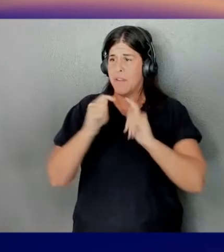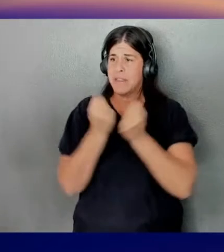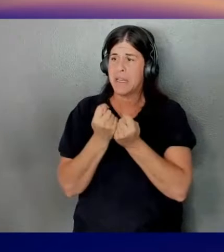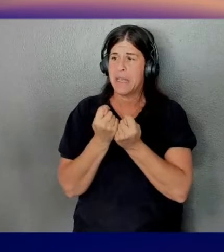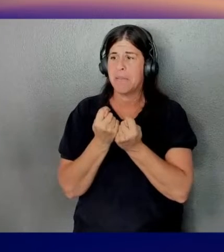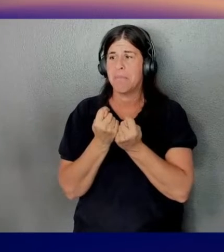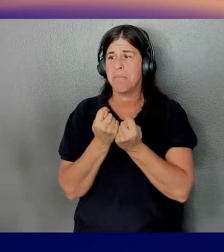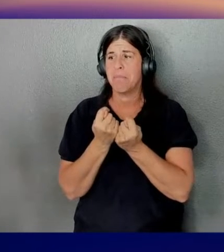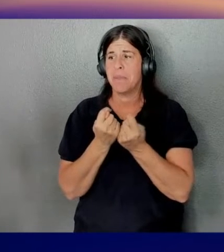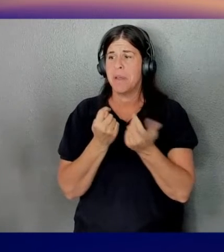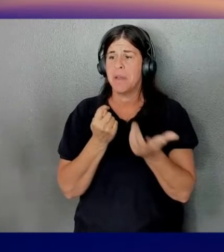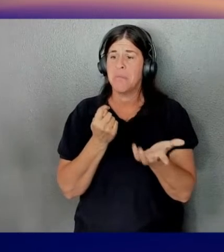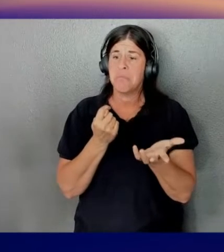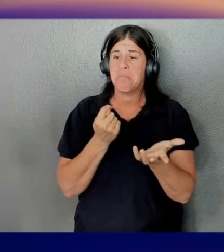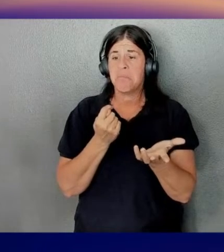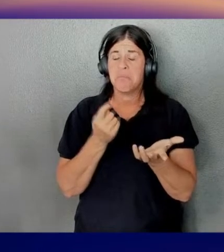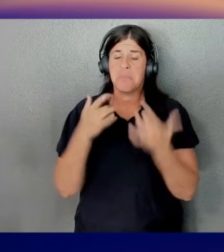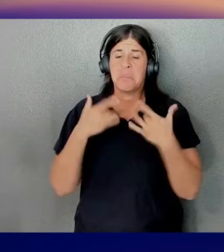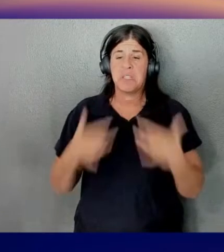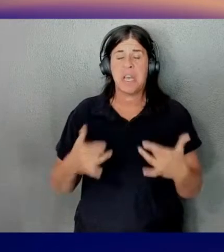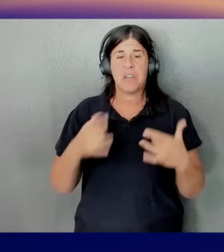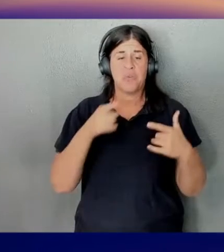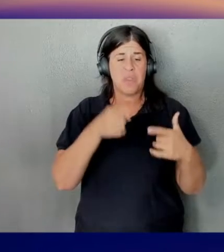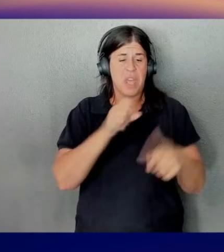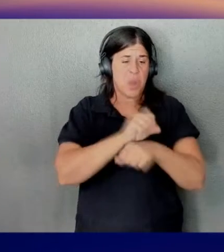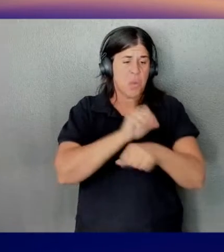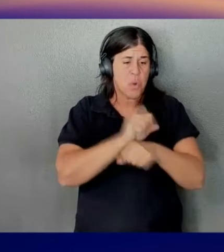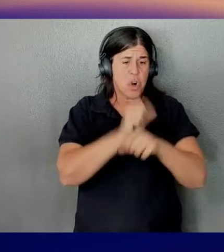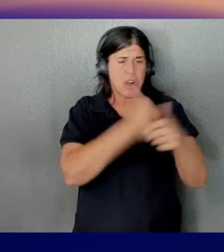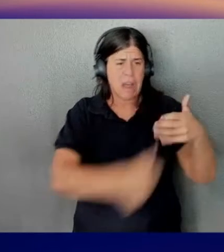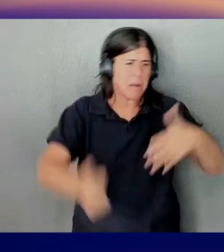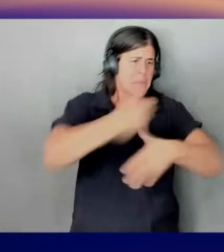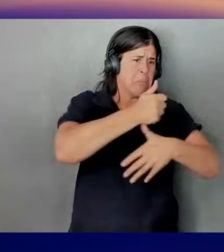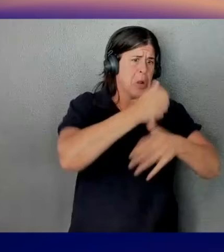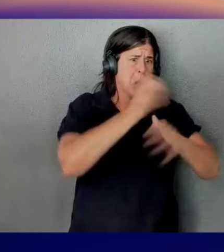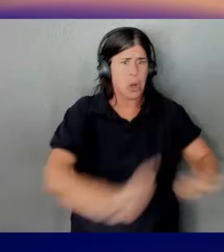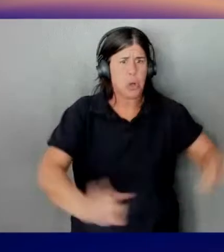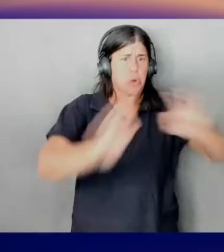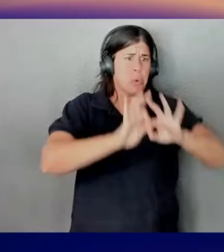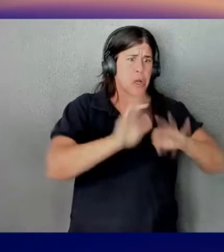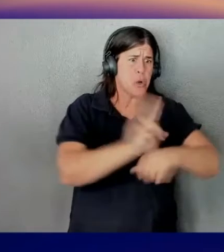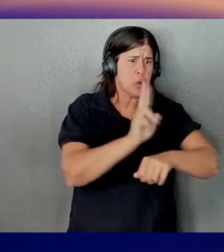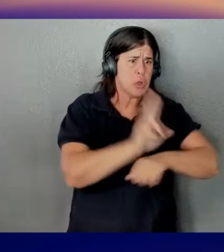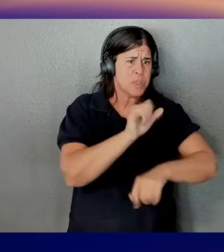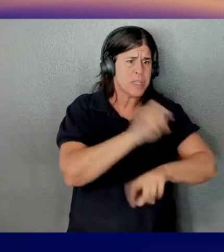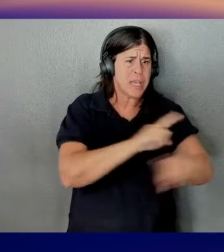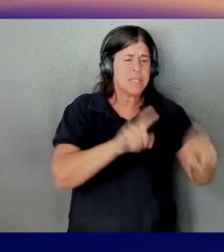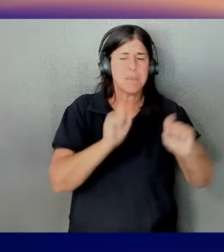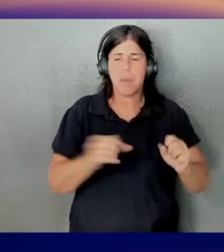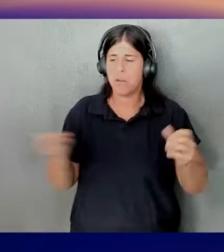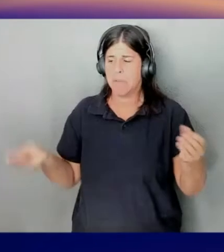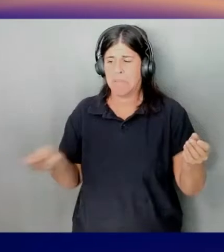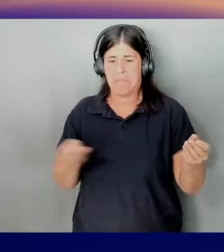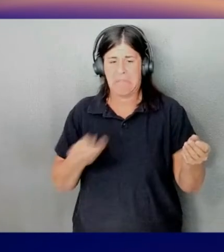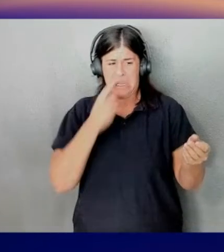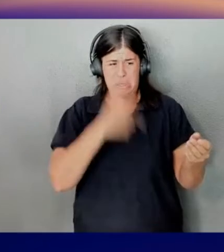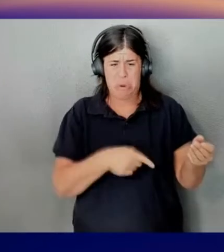they usually focus on high priority, critical use cases, but they can still spend a few minutes to look at your model.